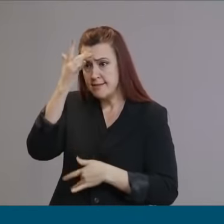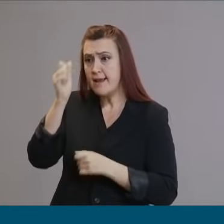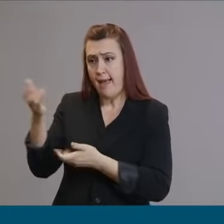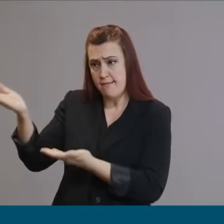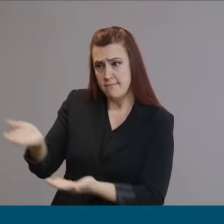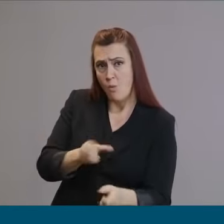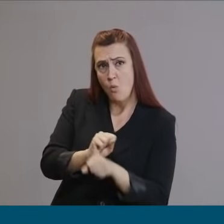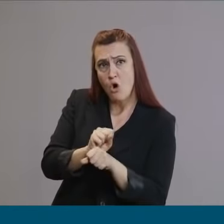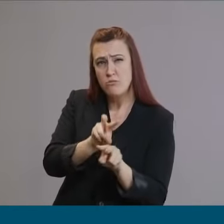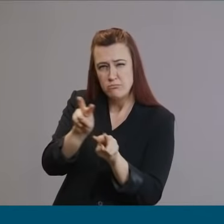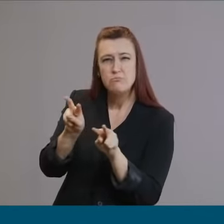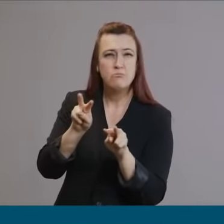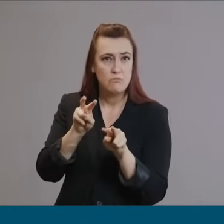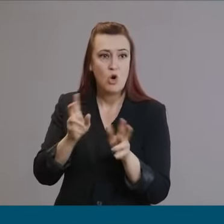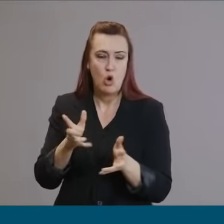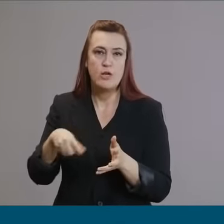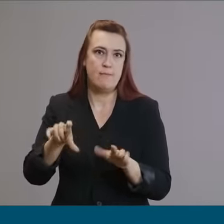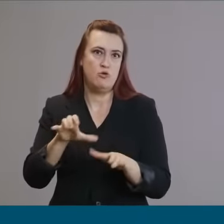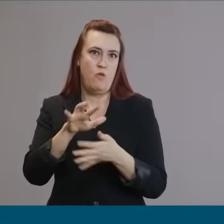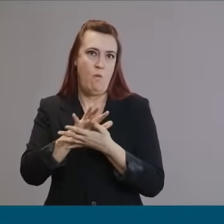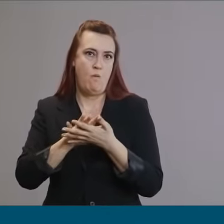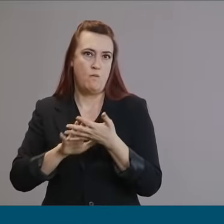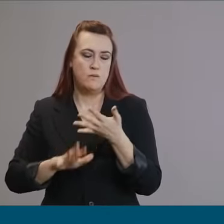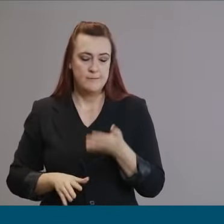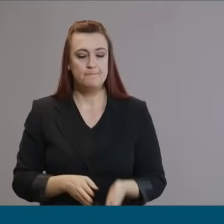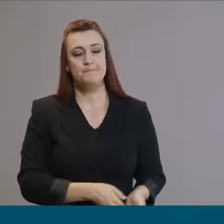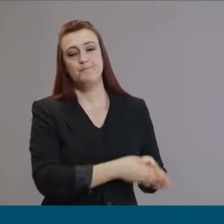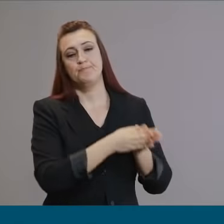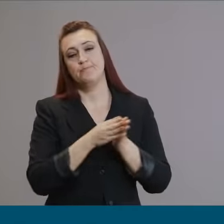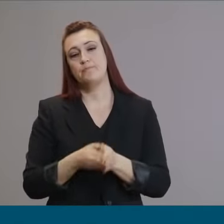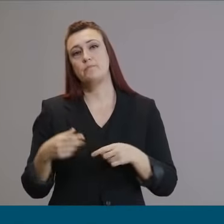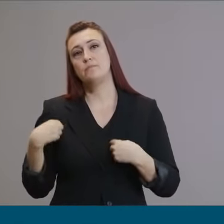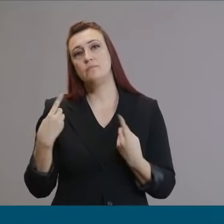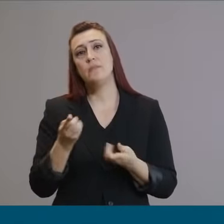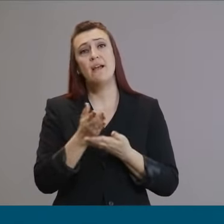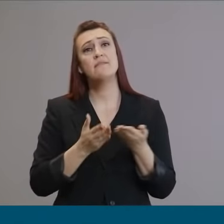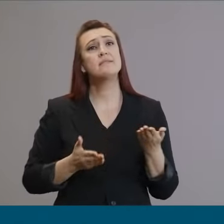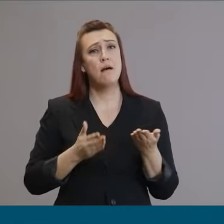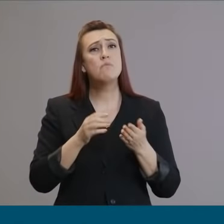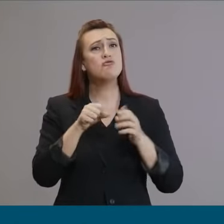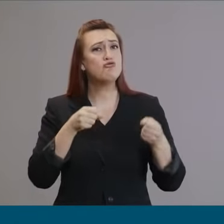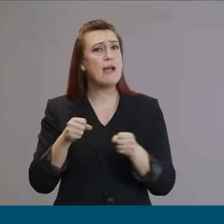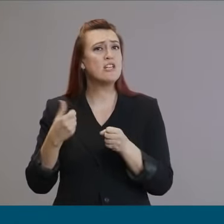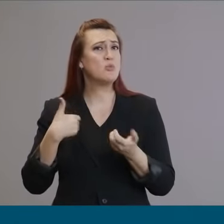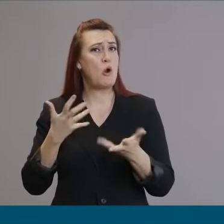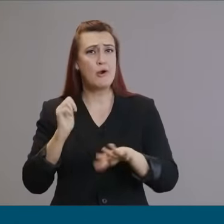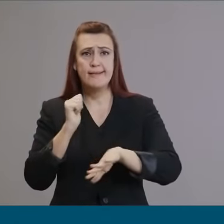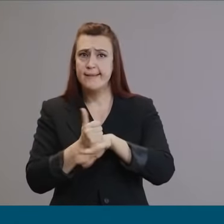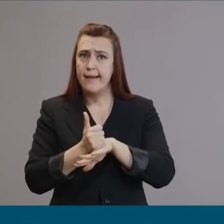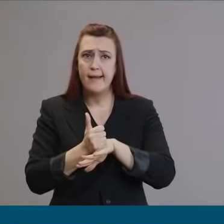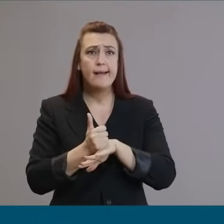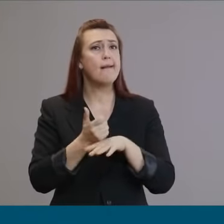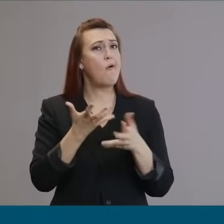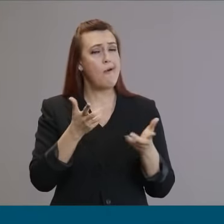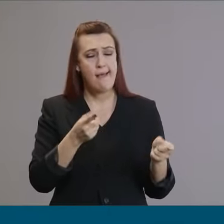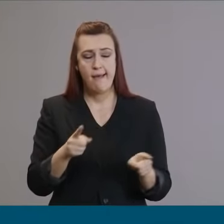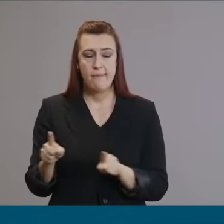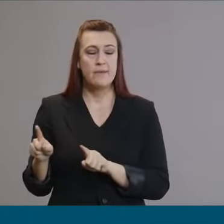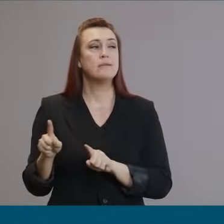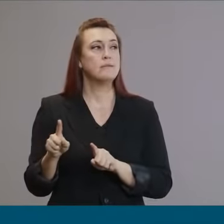TO DATE WE HAVE IMPLEMENTED MITIGATION STRATEGIES, AND WE HAVE BEEN LOOKING AT -- I'M SORRY.